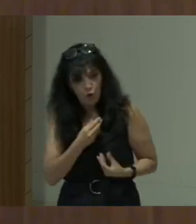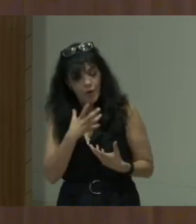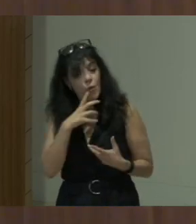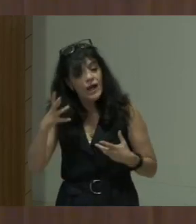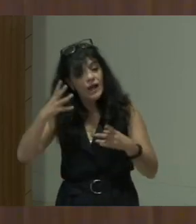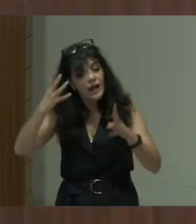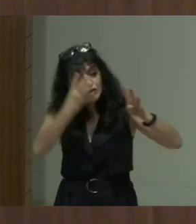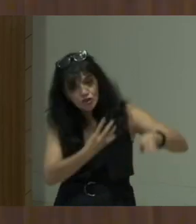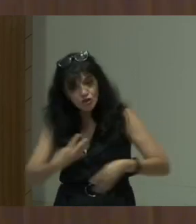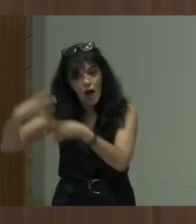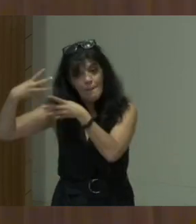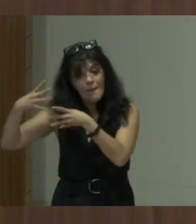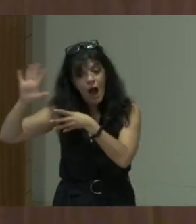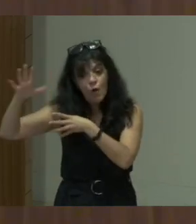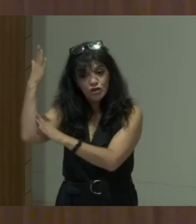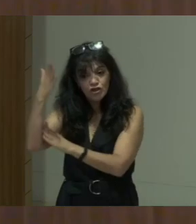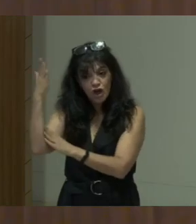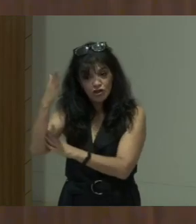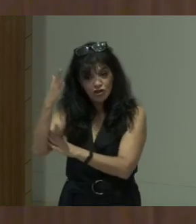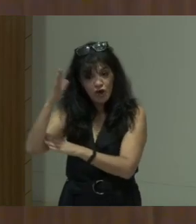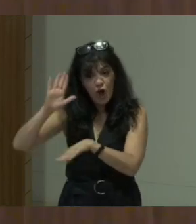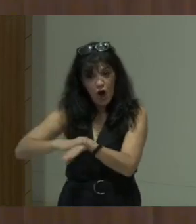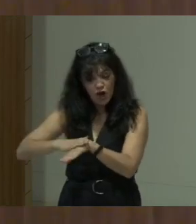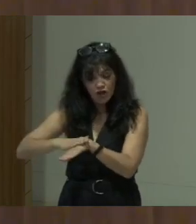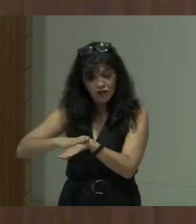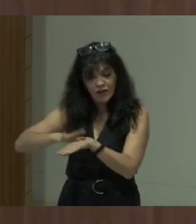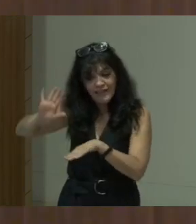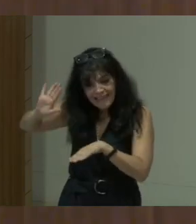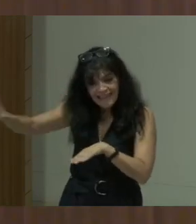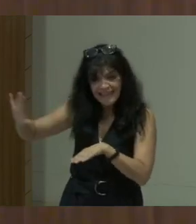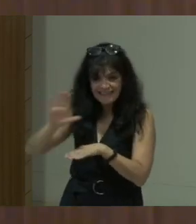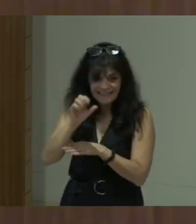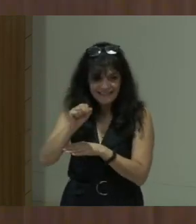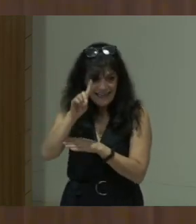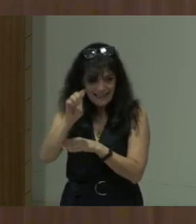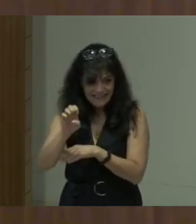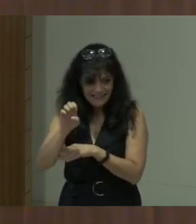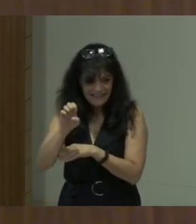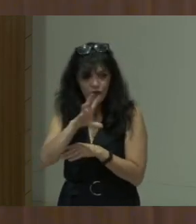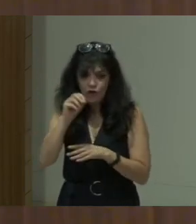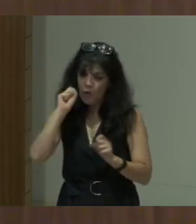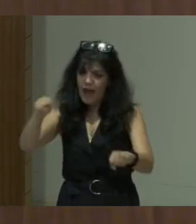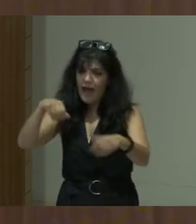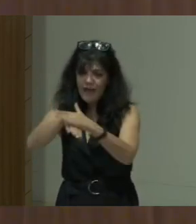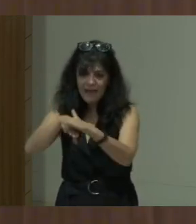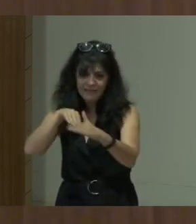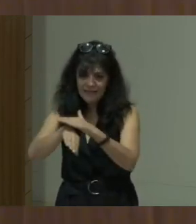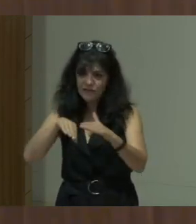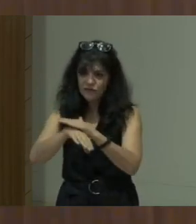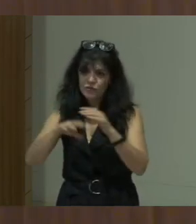talks on the site of his institute, so you have access to a PDF of the slides